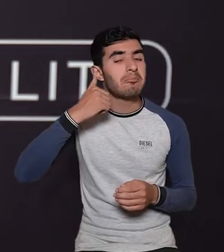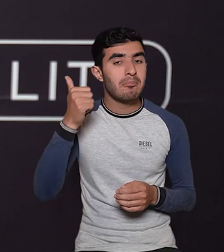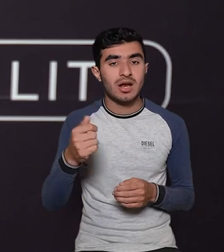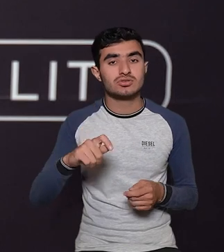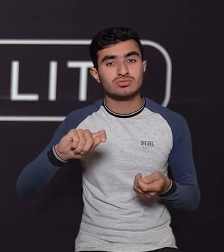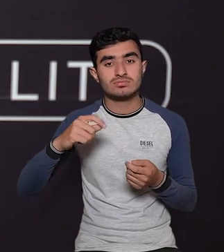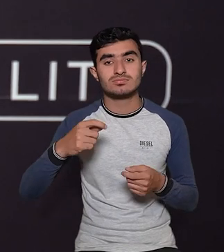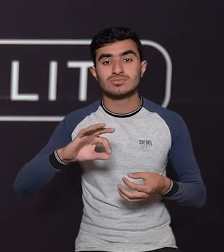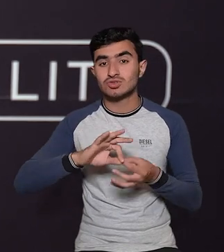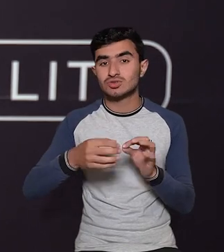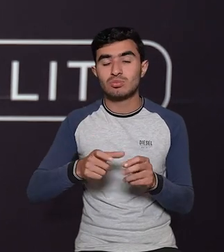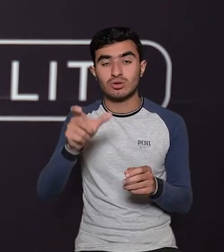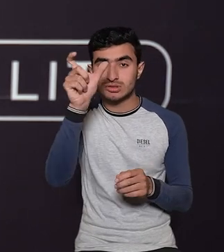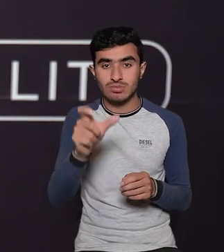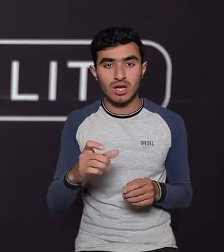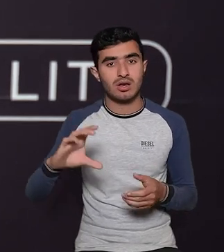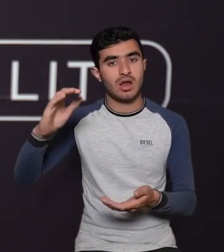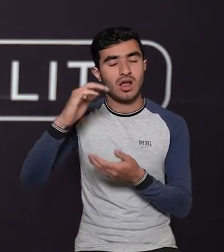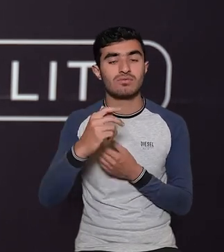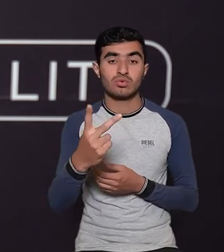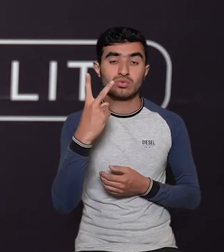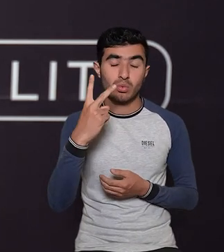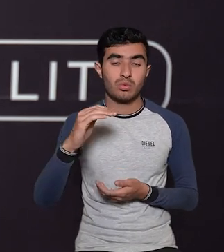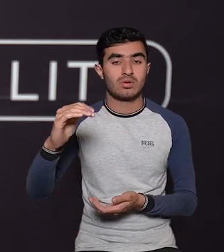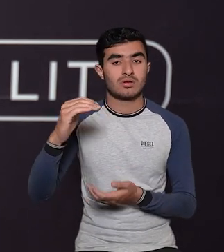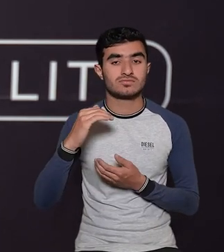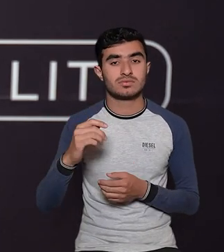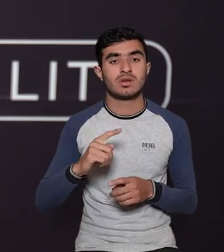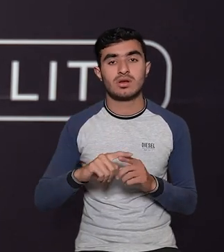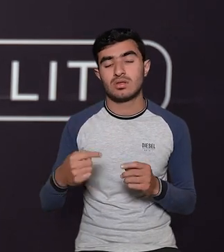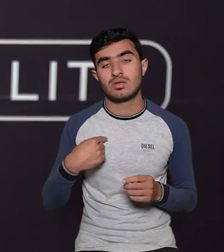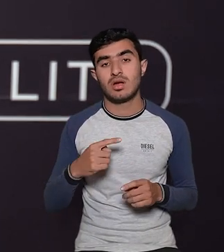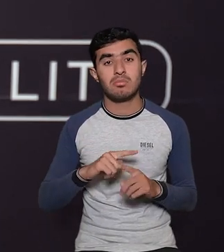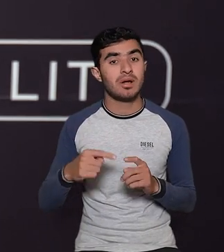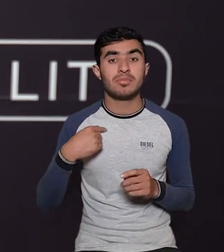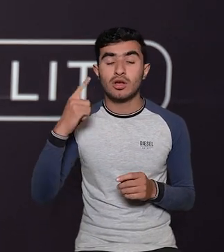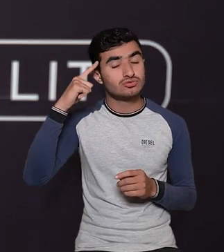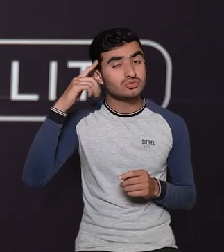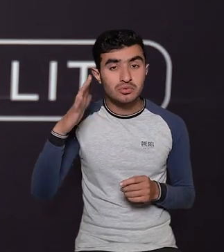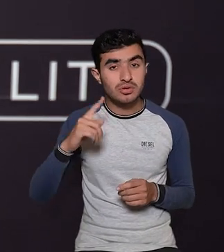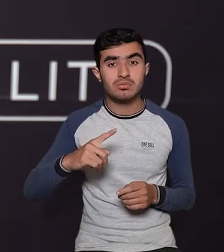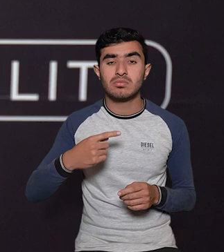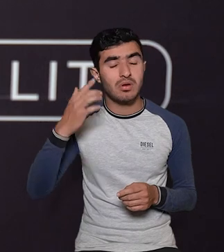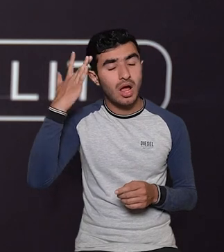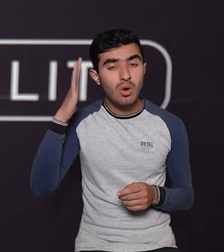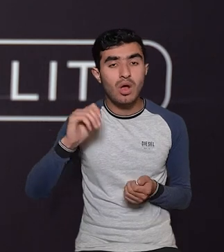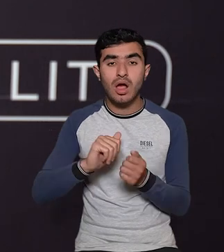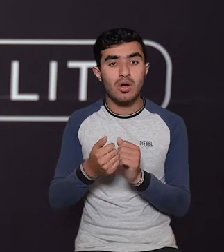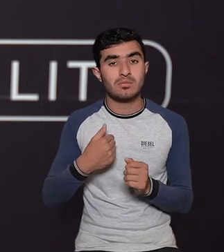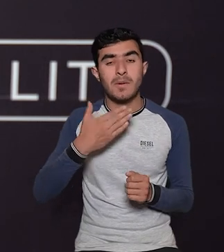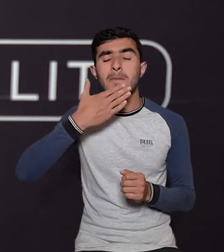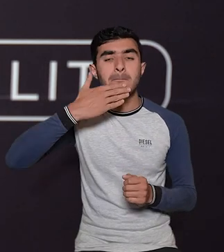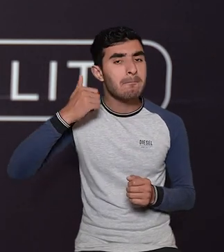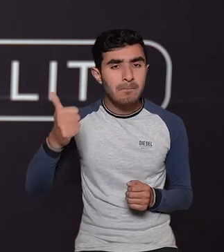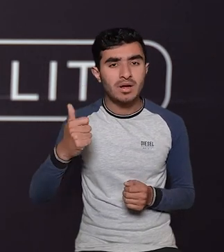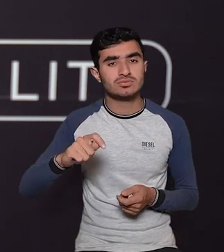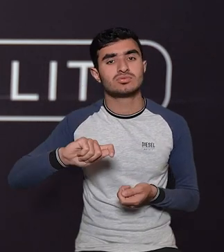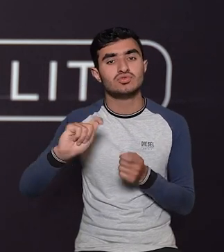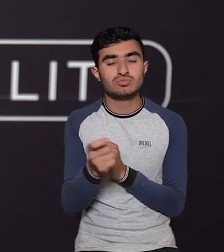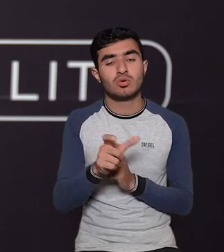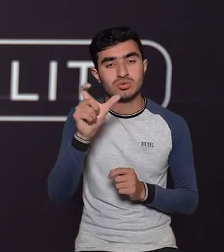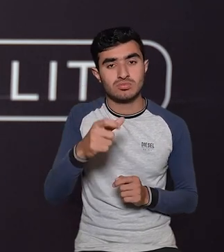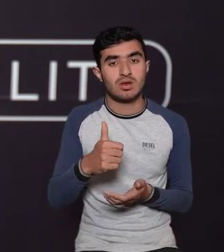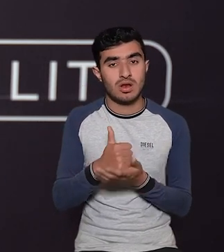which I had never thought of, that I would ever become the best sportsman but along with